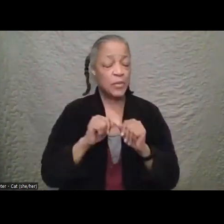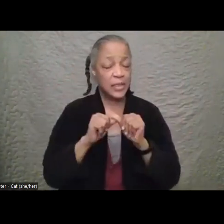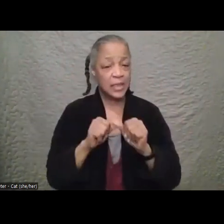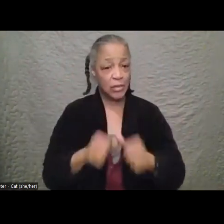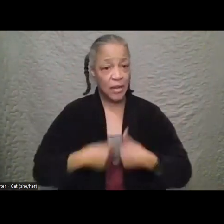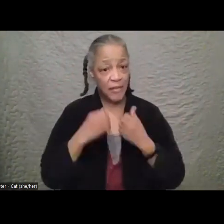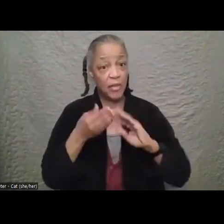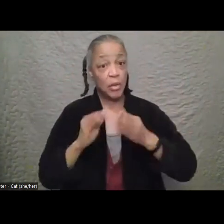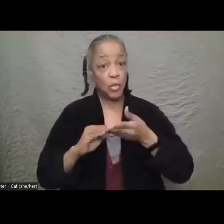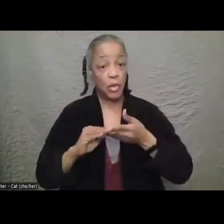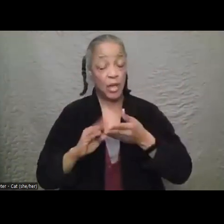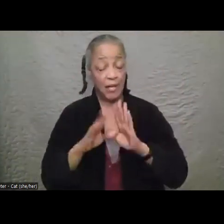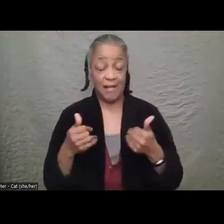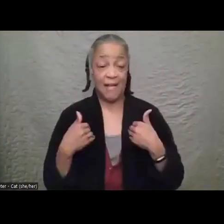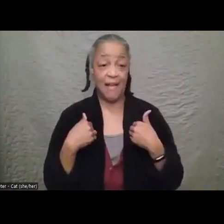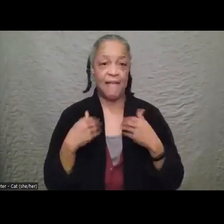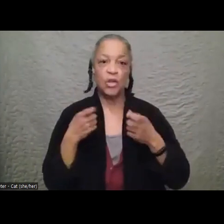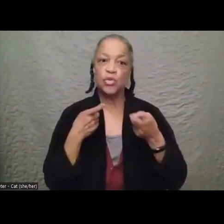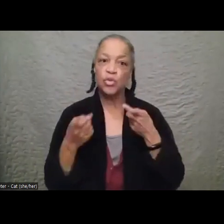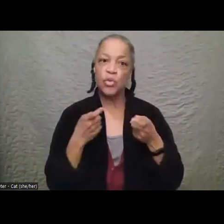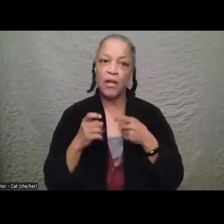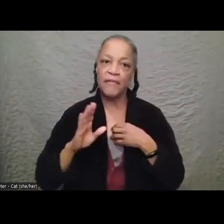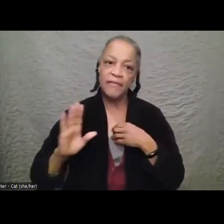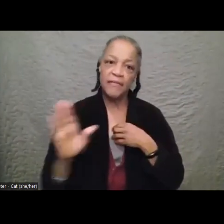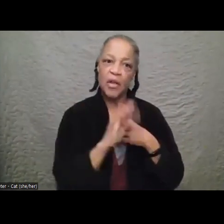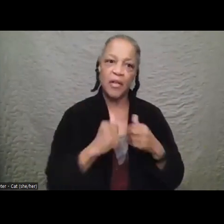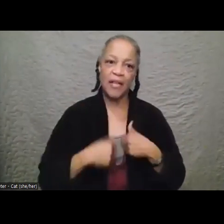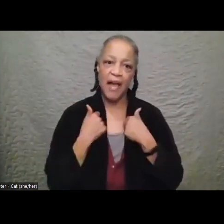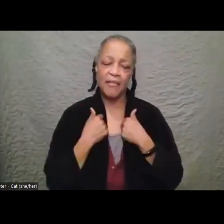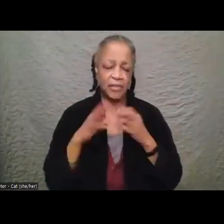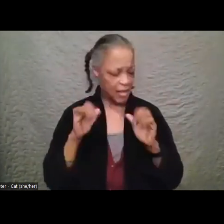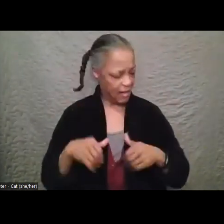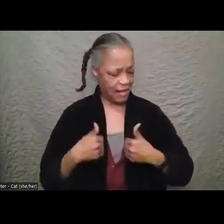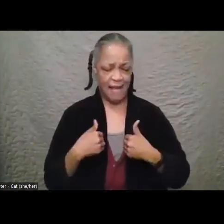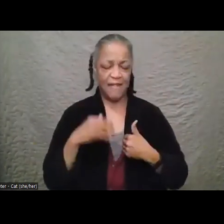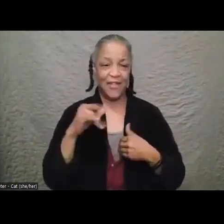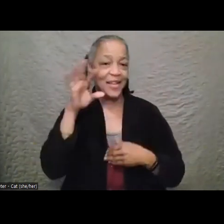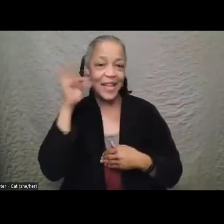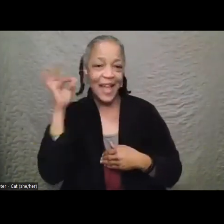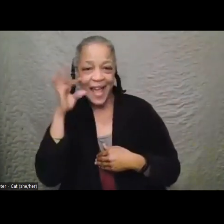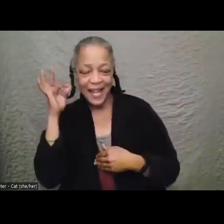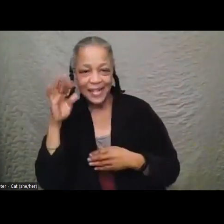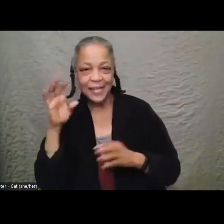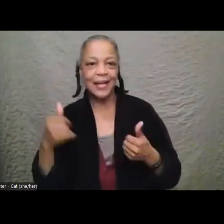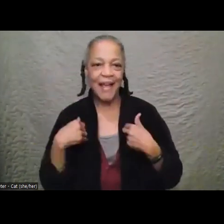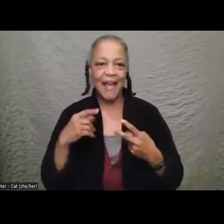to have some control over their lives so they can have their cat or a family come and visit